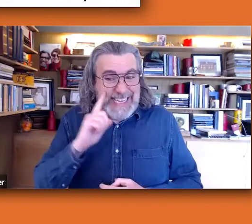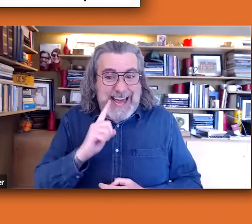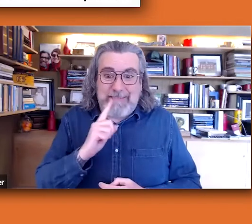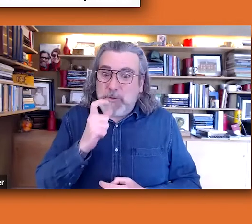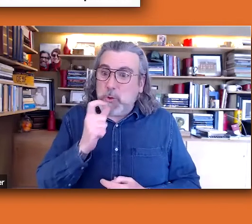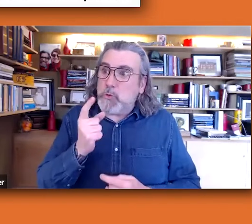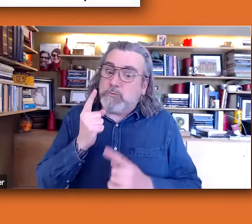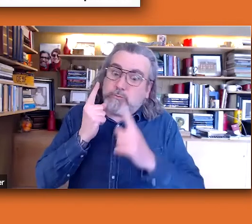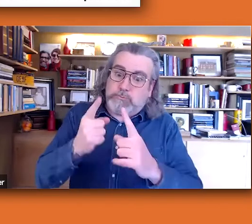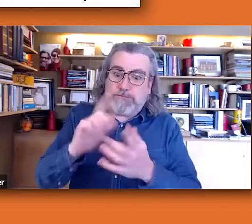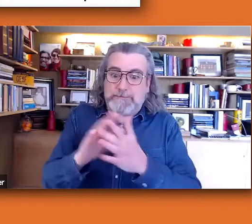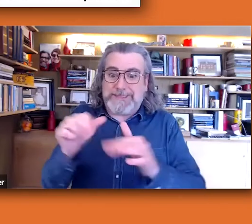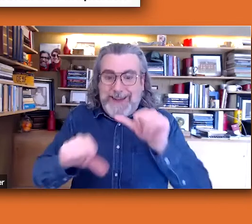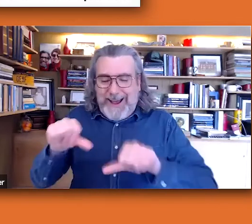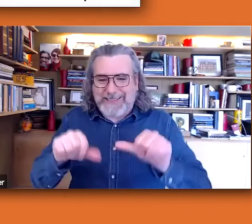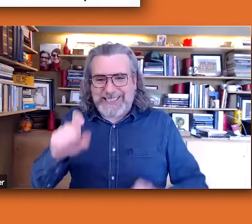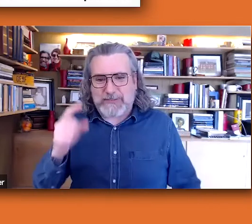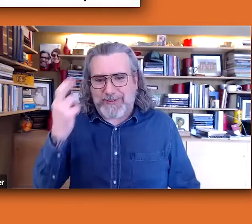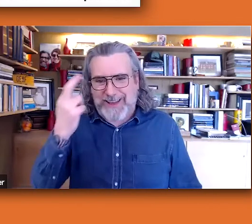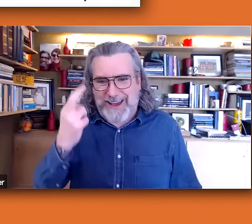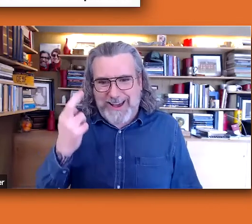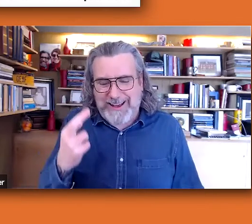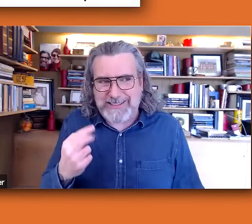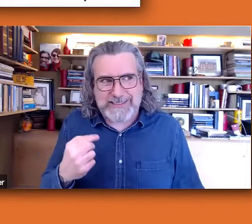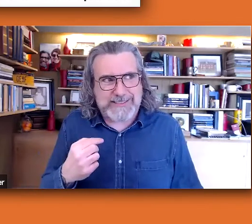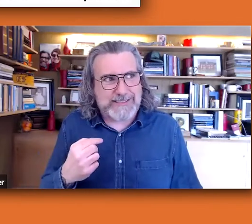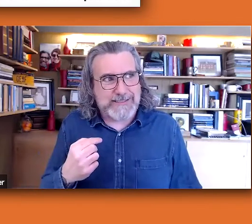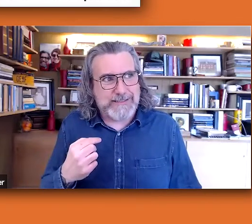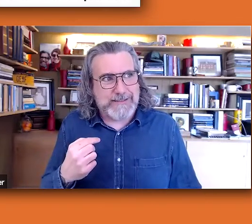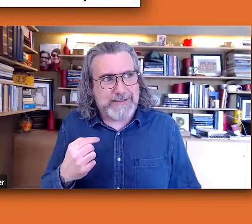and I think deaf people who want to become scientists